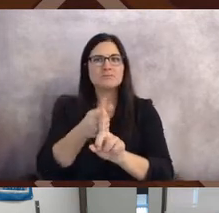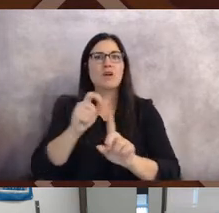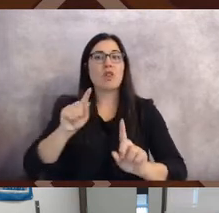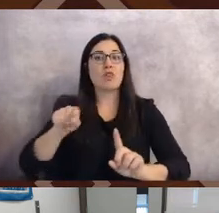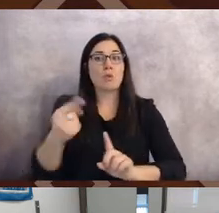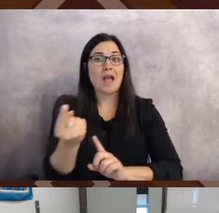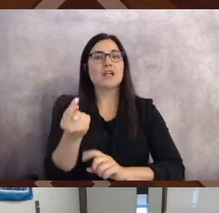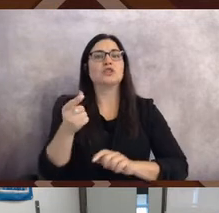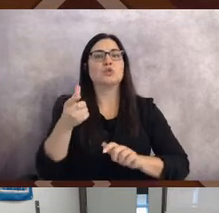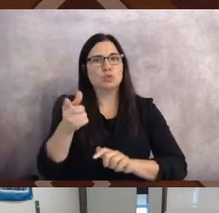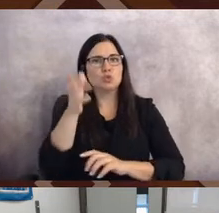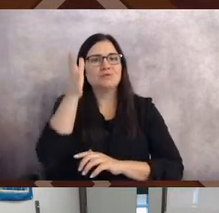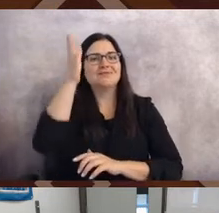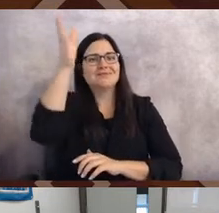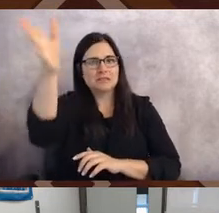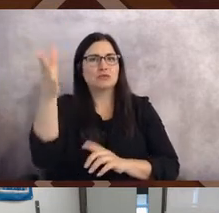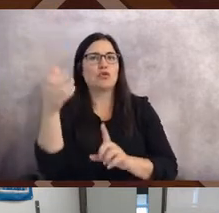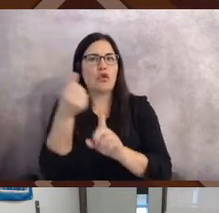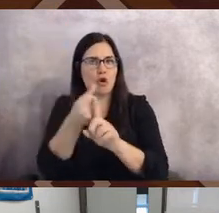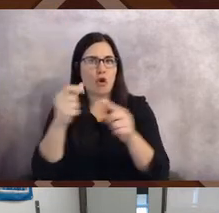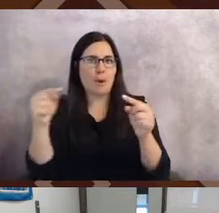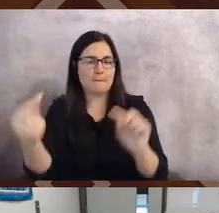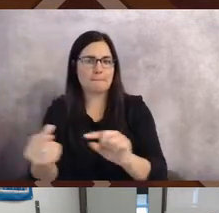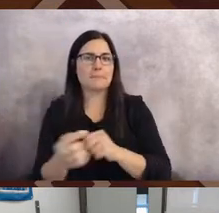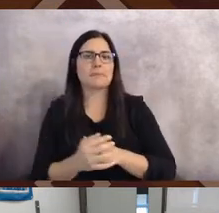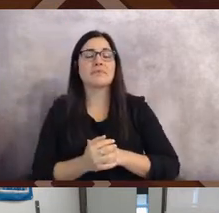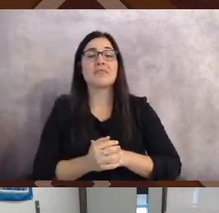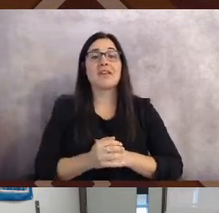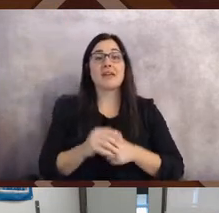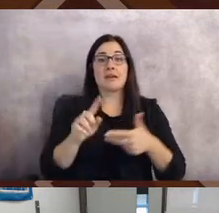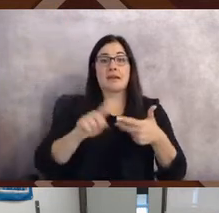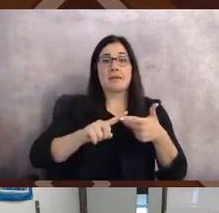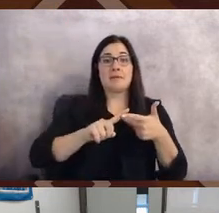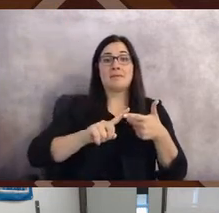anti-Asian means that the assault is targeted to victims primarily